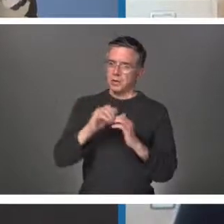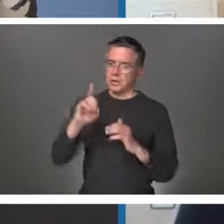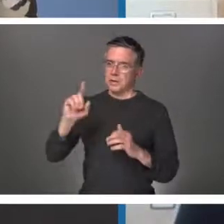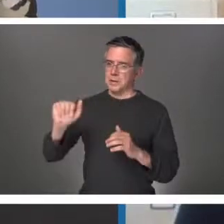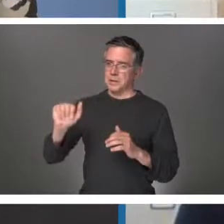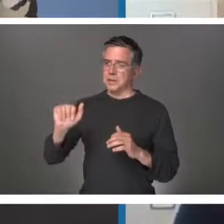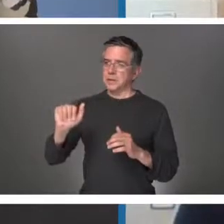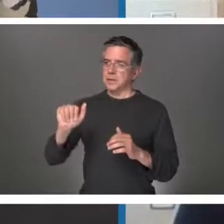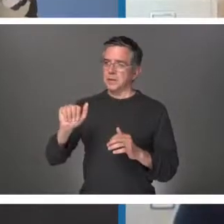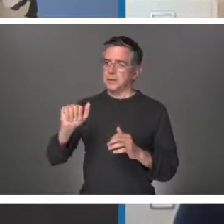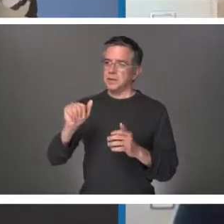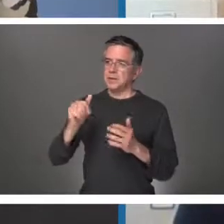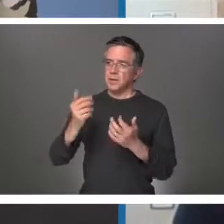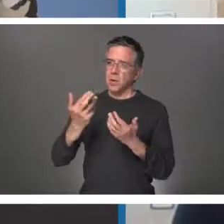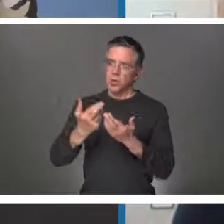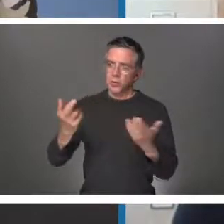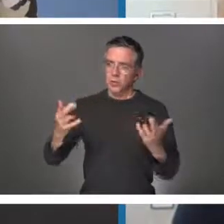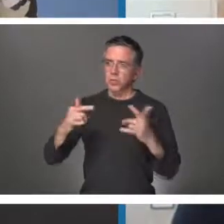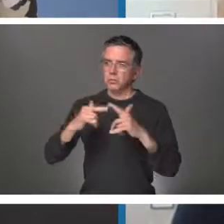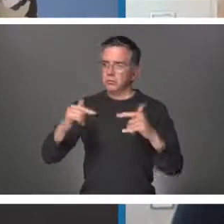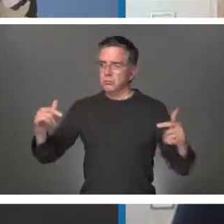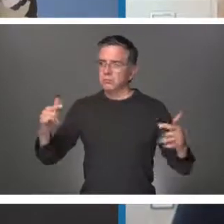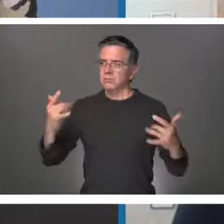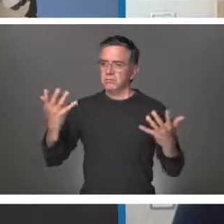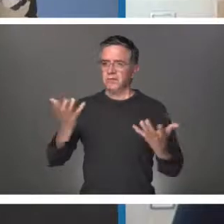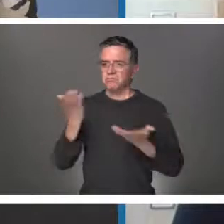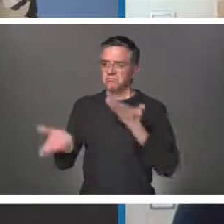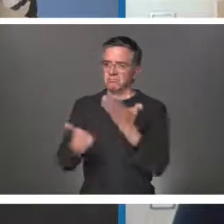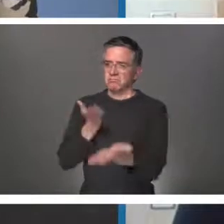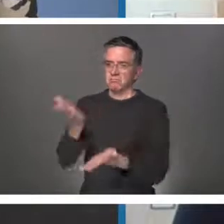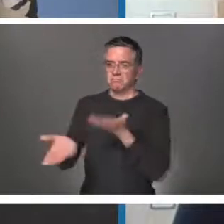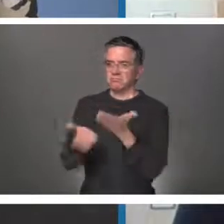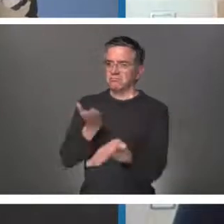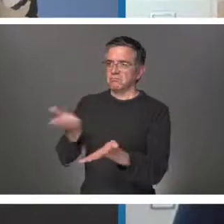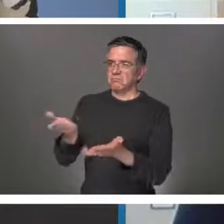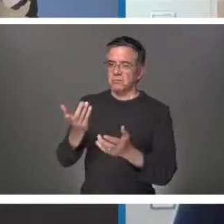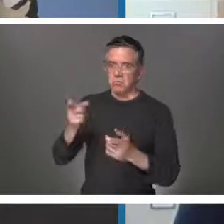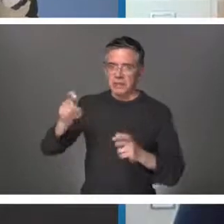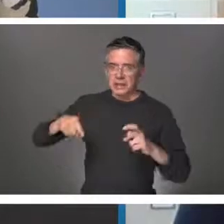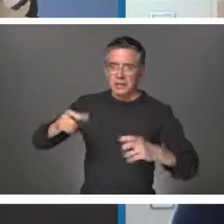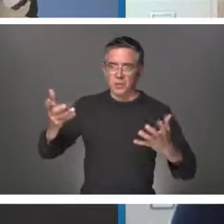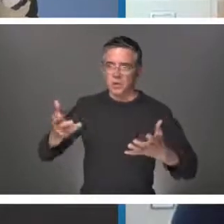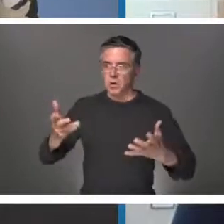that we provide at Northwest Regional Council has been helping people who have no access to technology